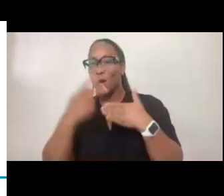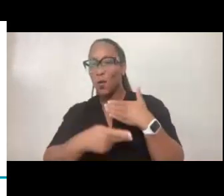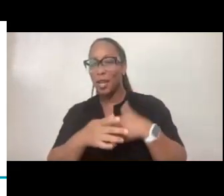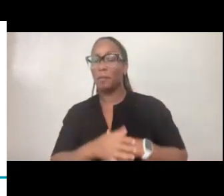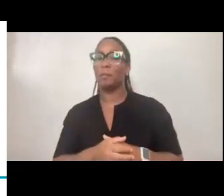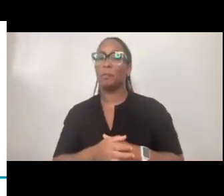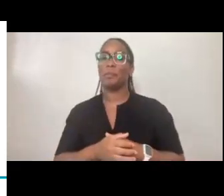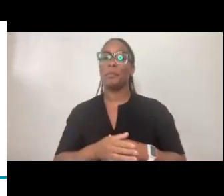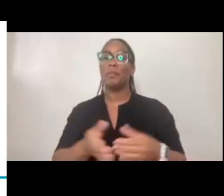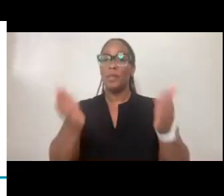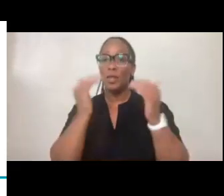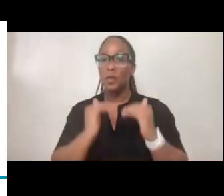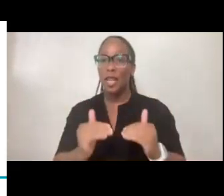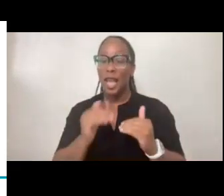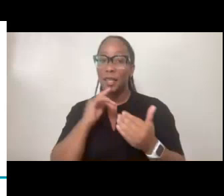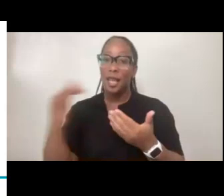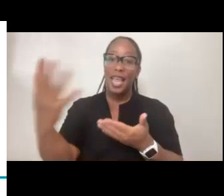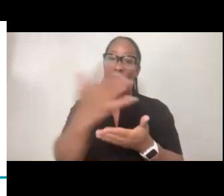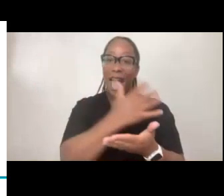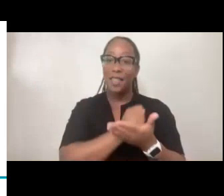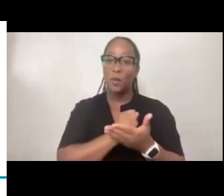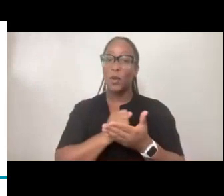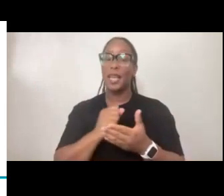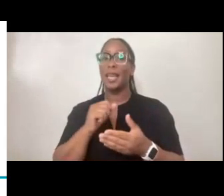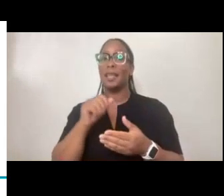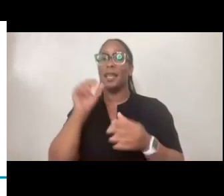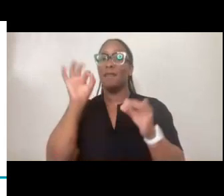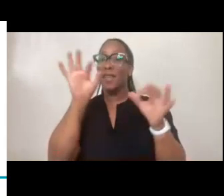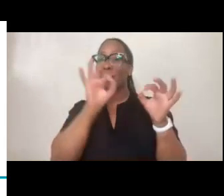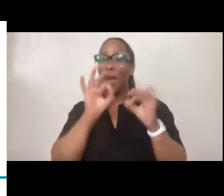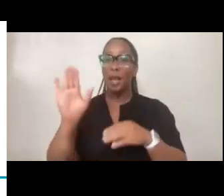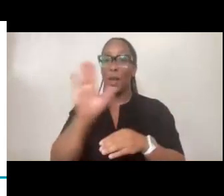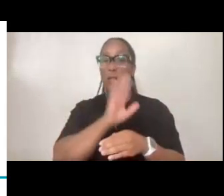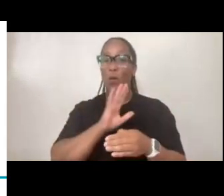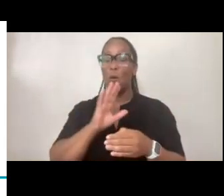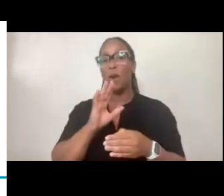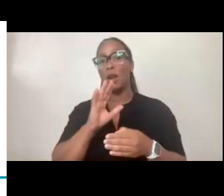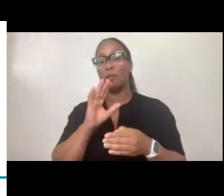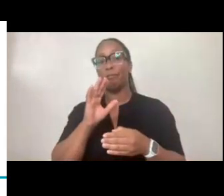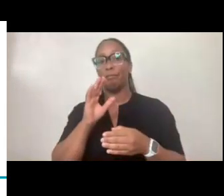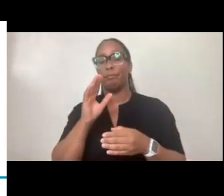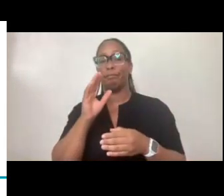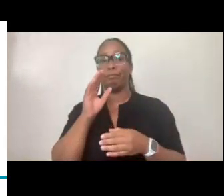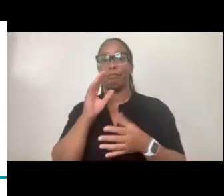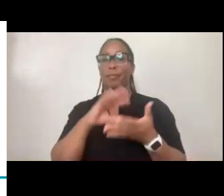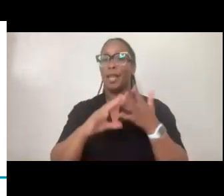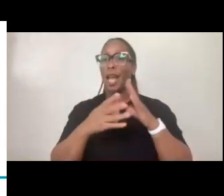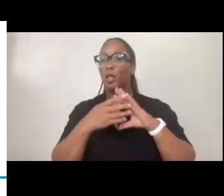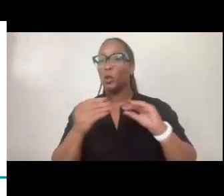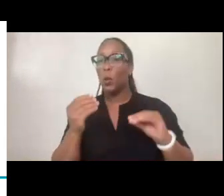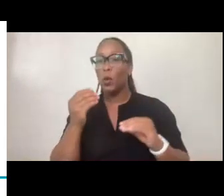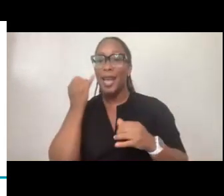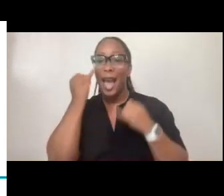We're gathering input on storytelling ideas via a shared kind of brainstorming document.